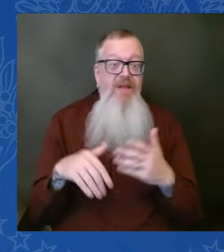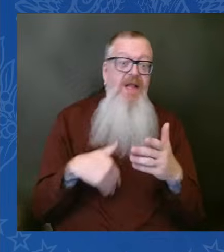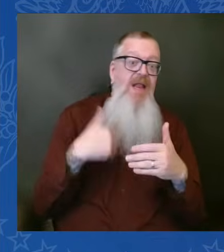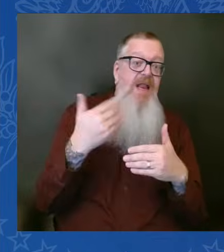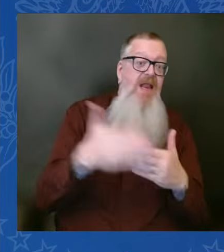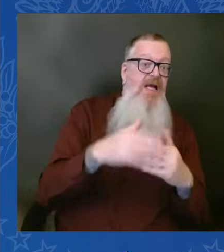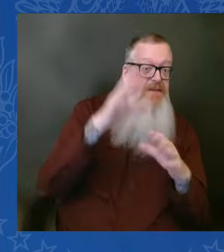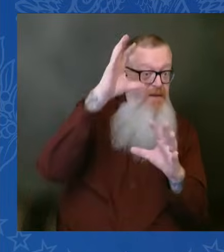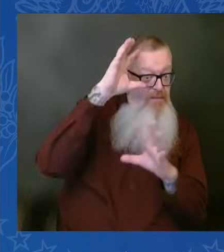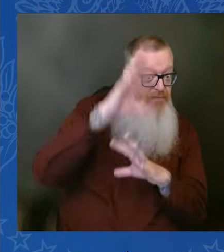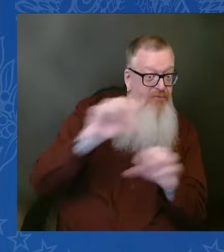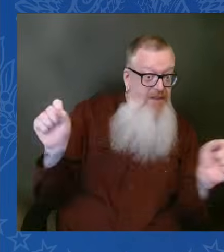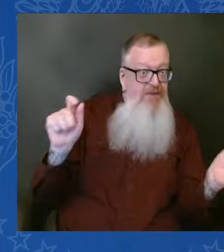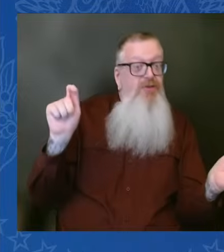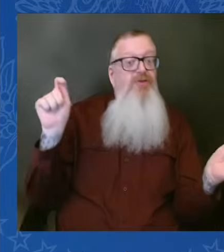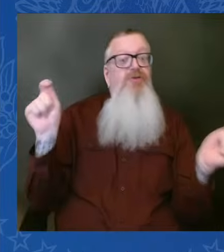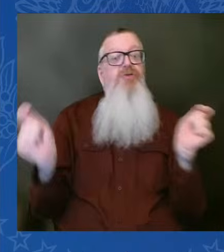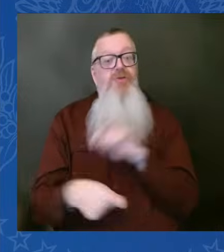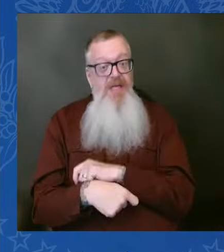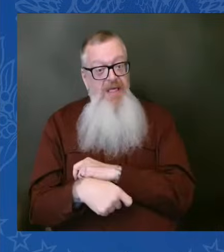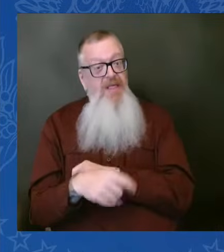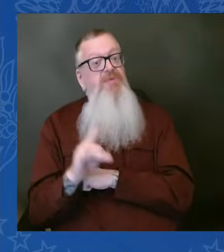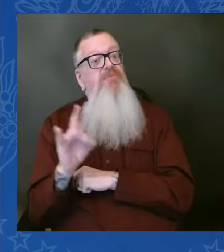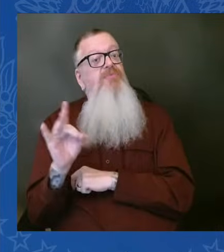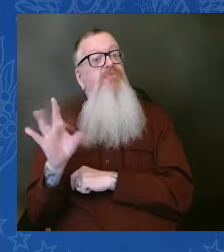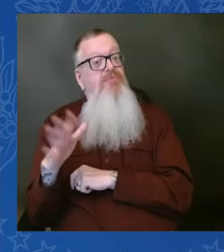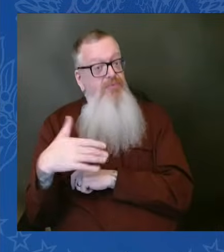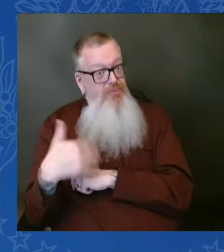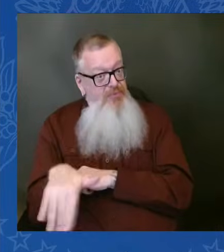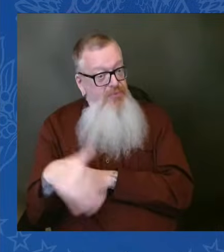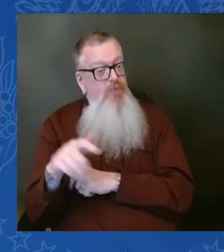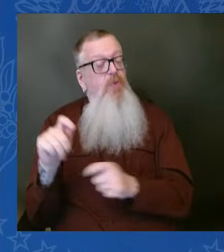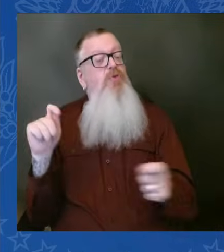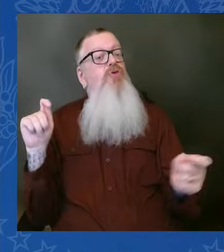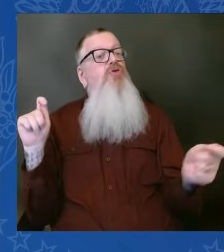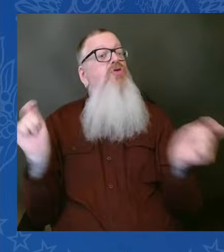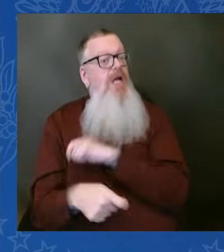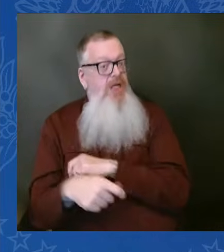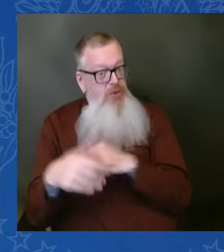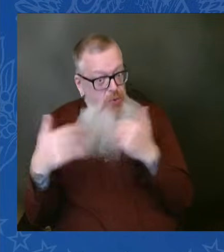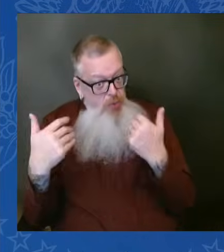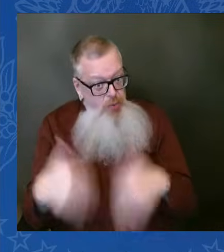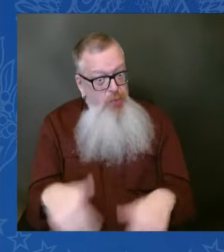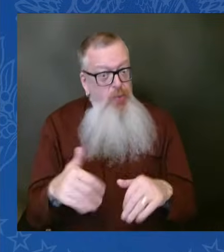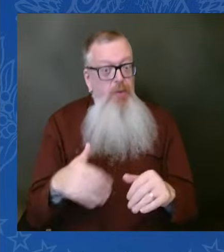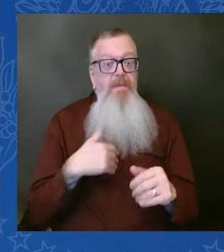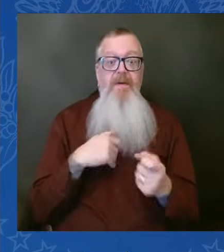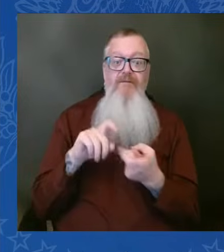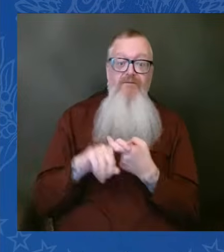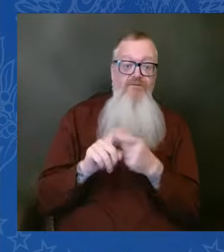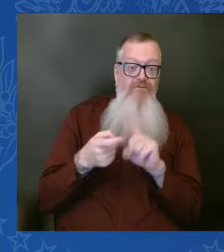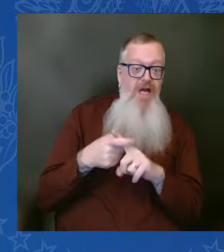You know, some of my friends in the Republican Party when I do States of the Union who holler and like, you know,